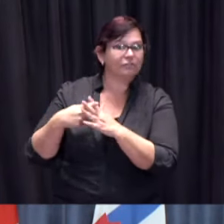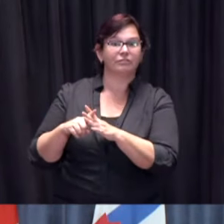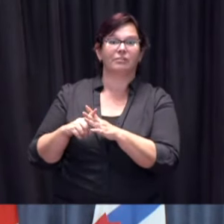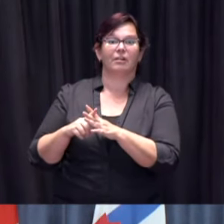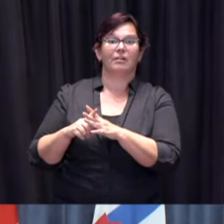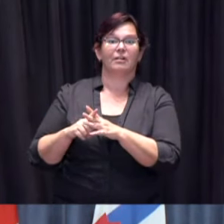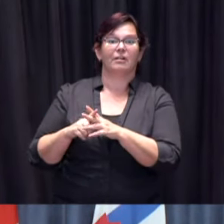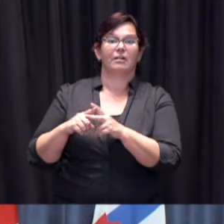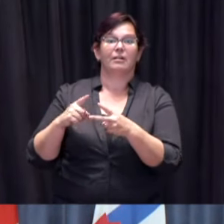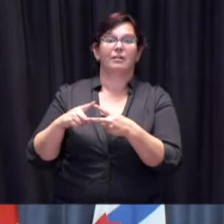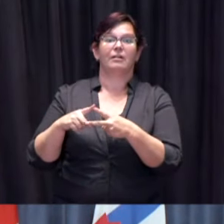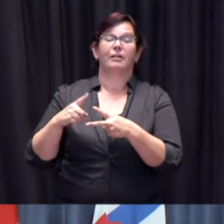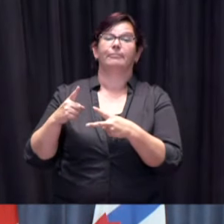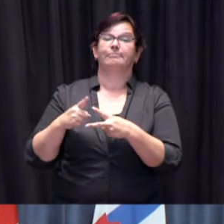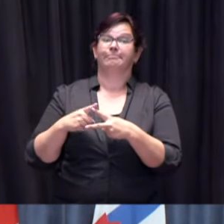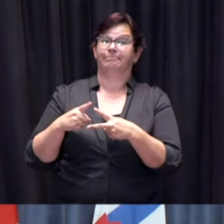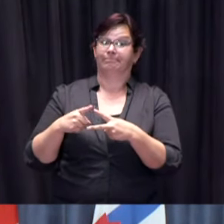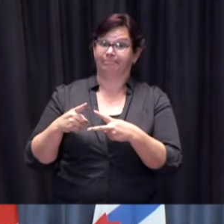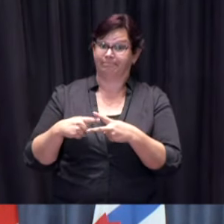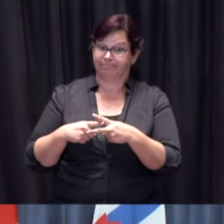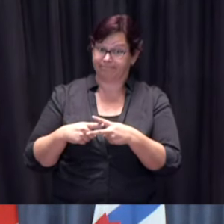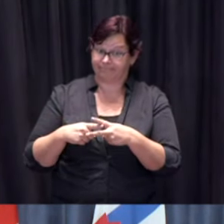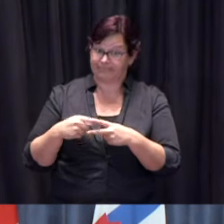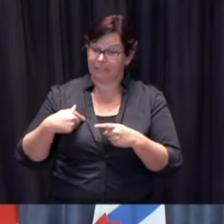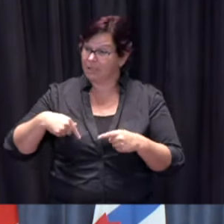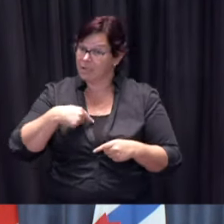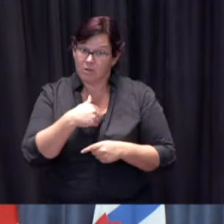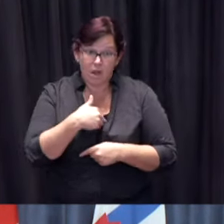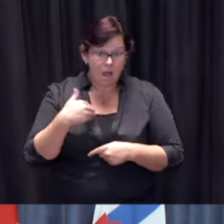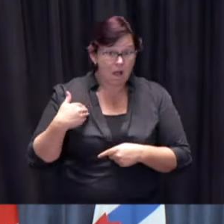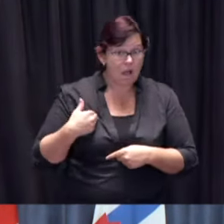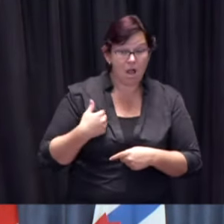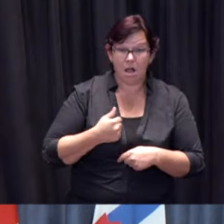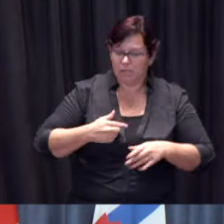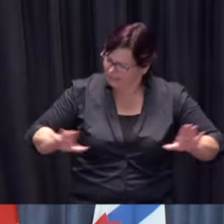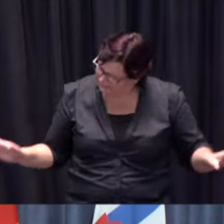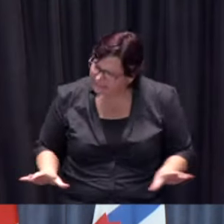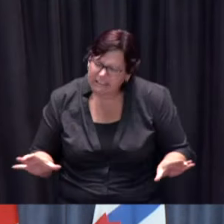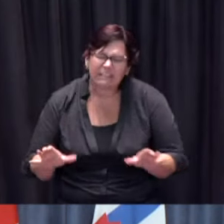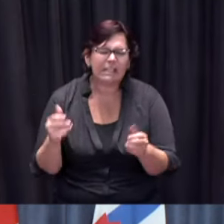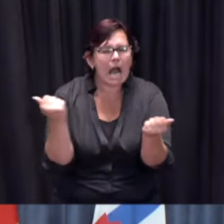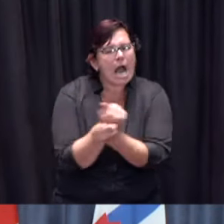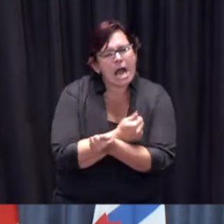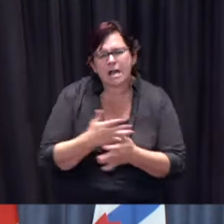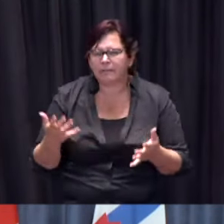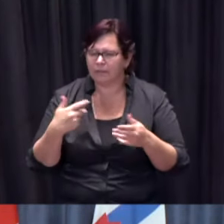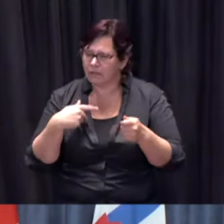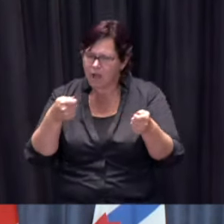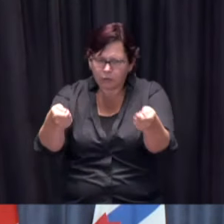First as a city that we would do absolutely everything within our control to protect our residents.